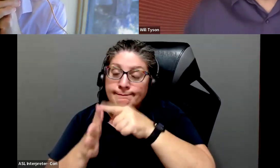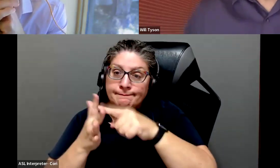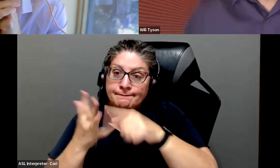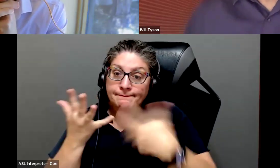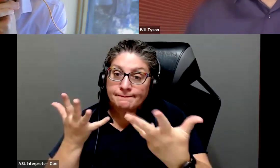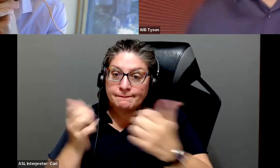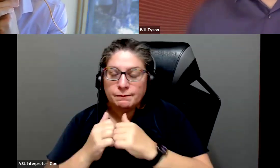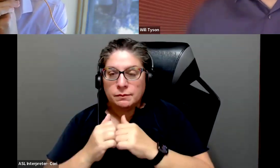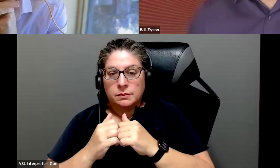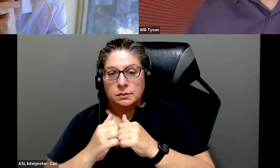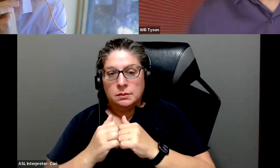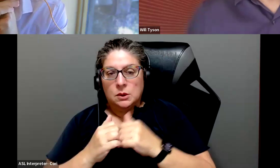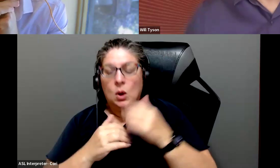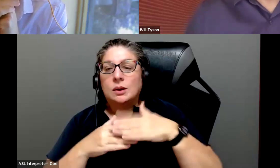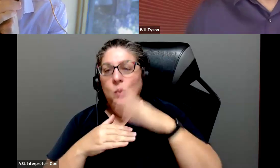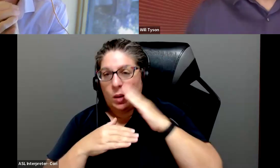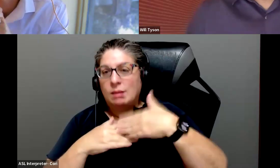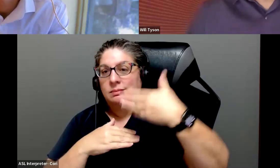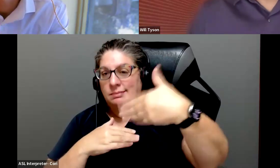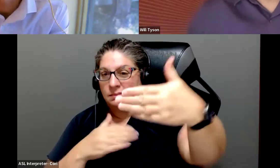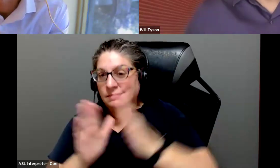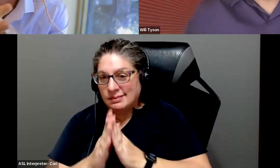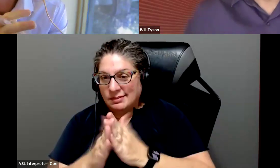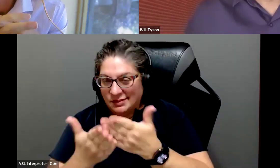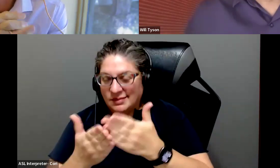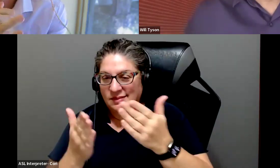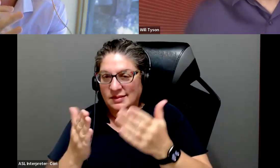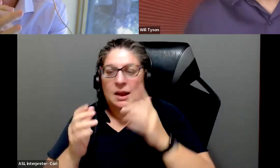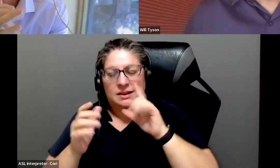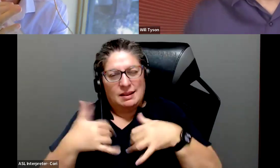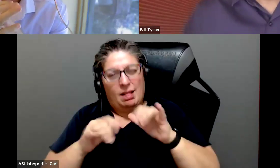I will say the forthcoming SQL because I still have to do quite a bit of work on it.